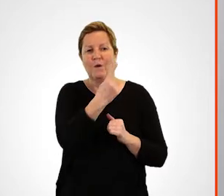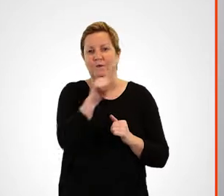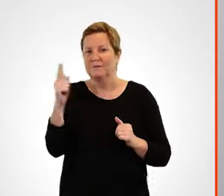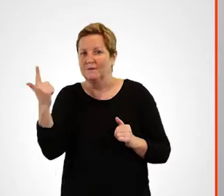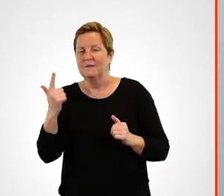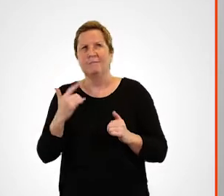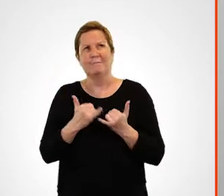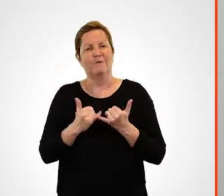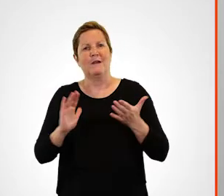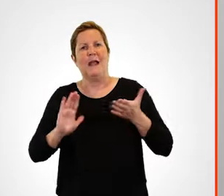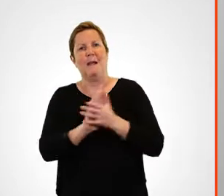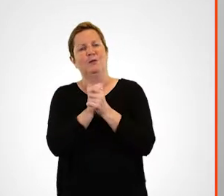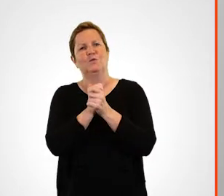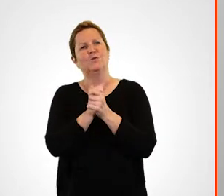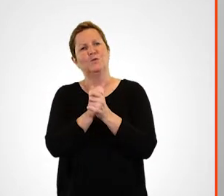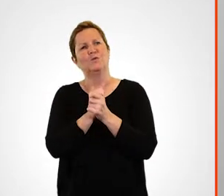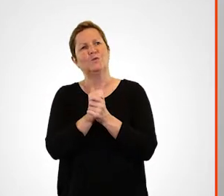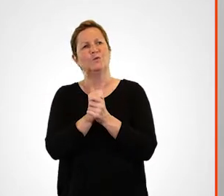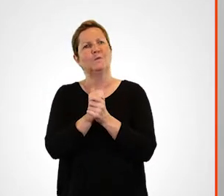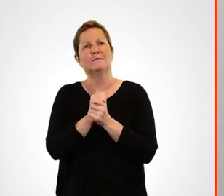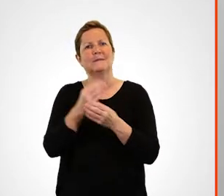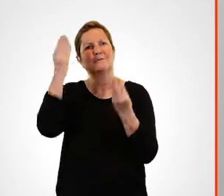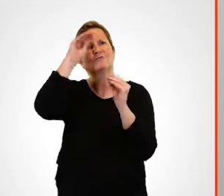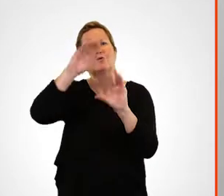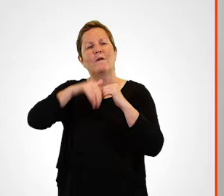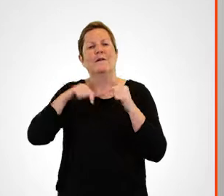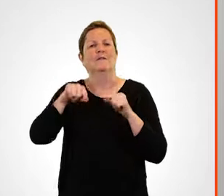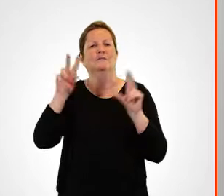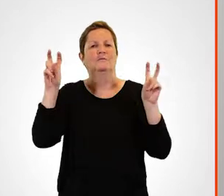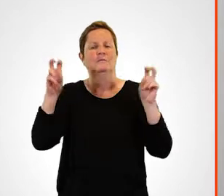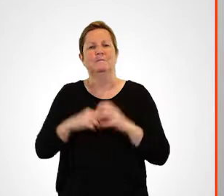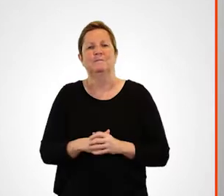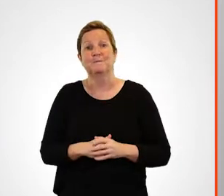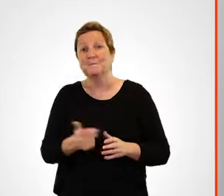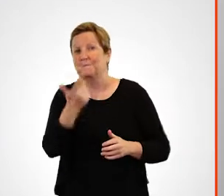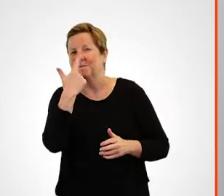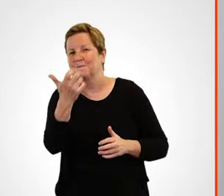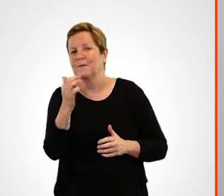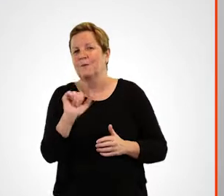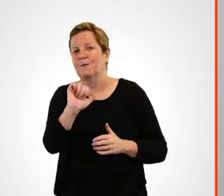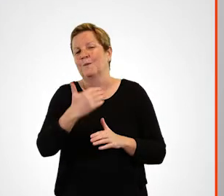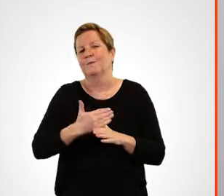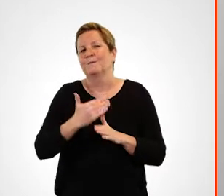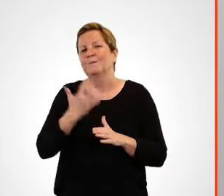I'm so very happy to be able to communicate with you these things. Best of luck with what you do.